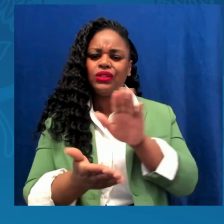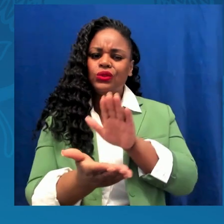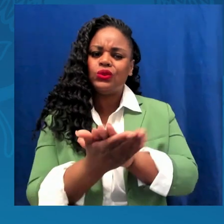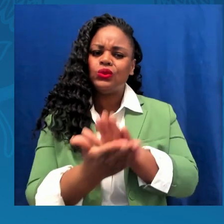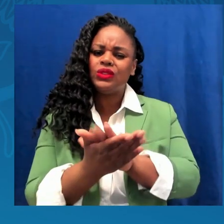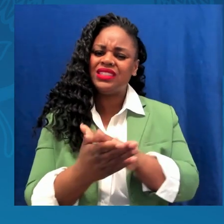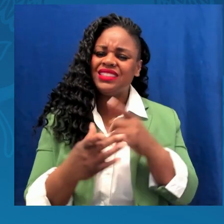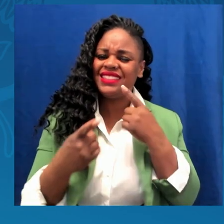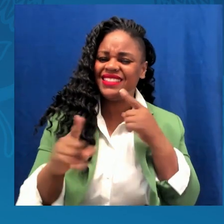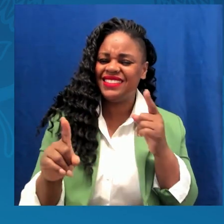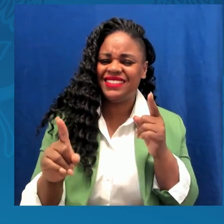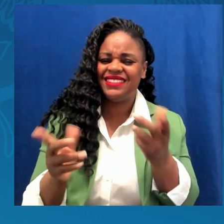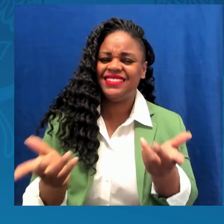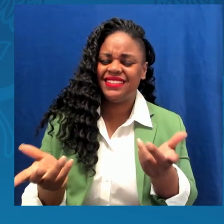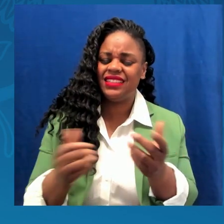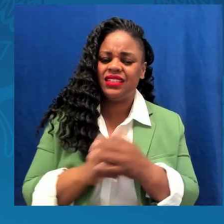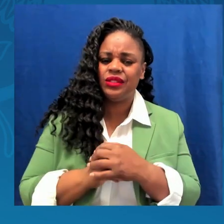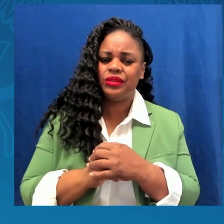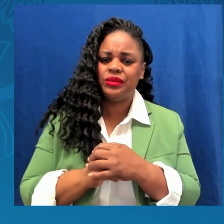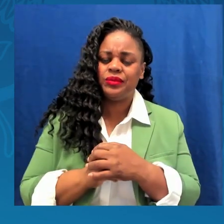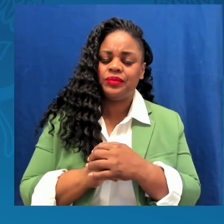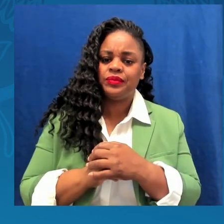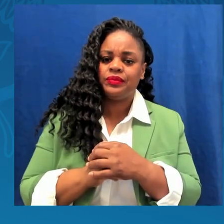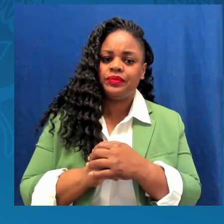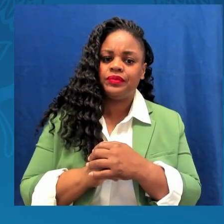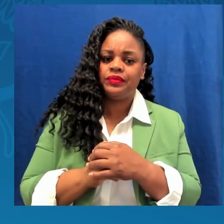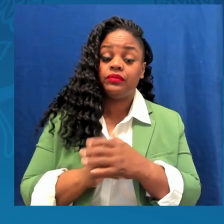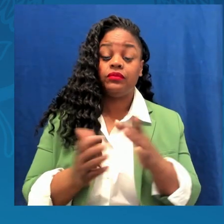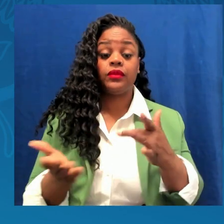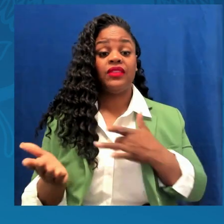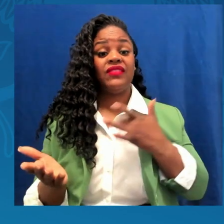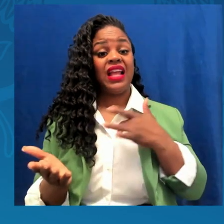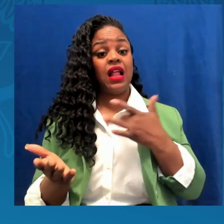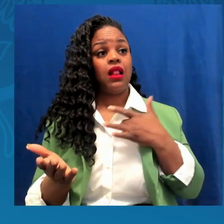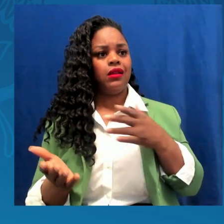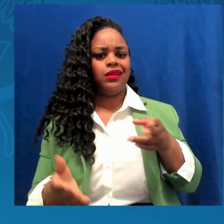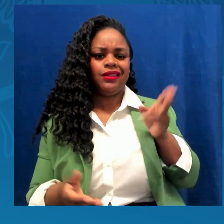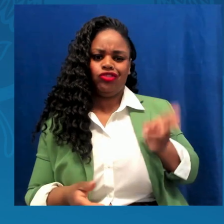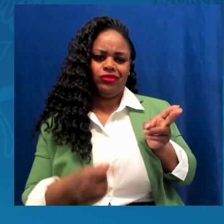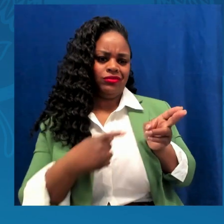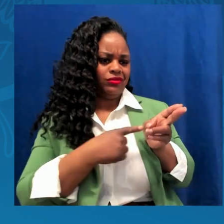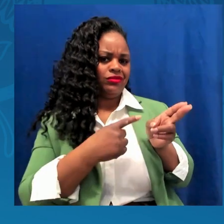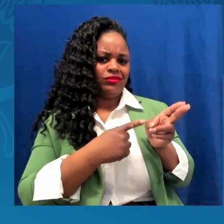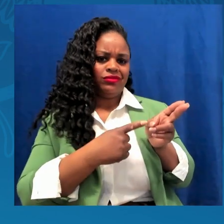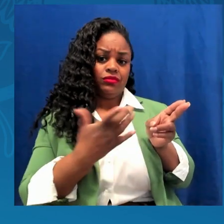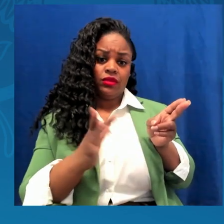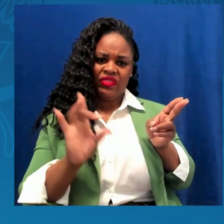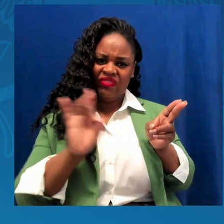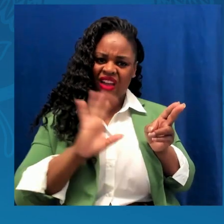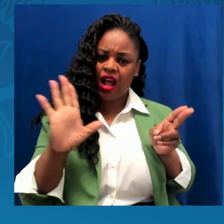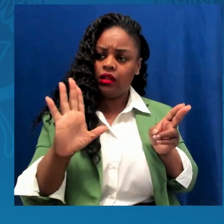And they evoke a painful history of violence against black Americans that is uniquely traumatizing